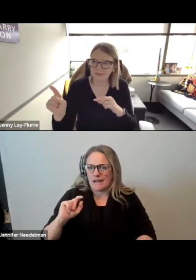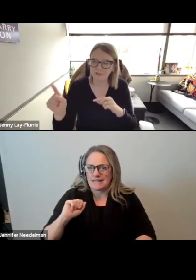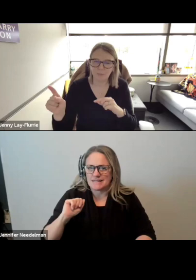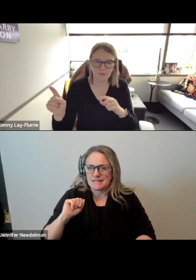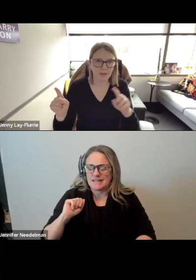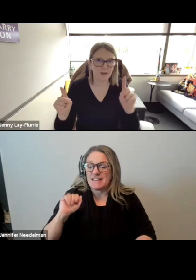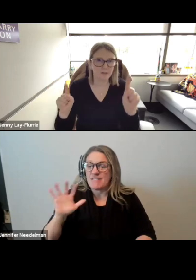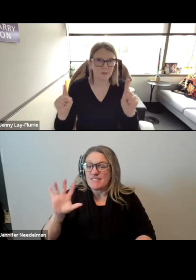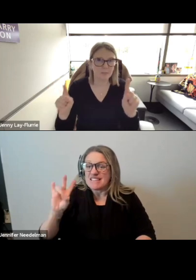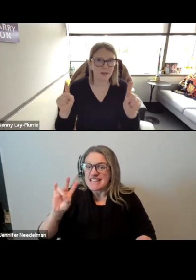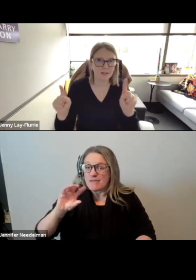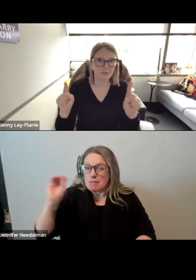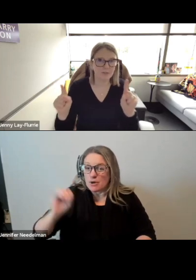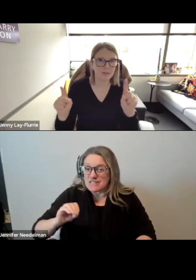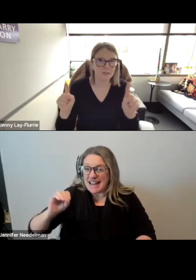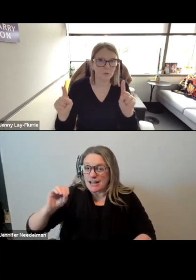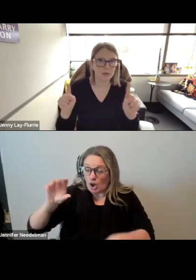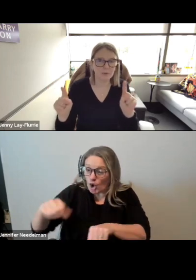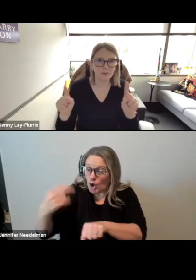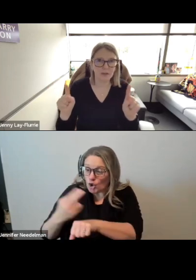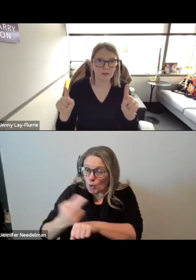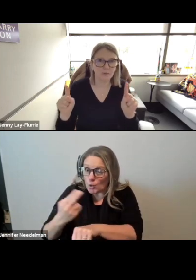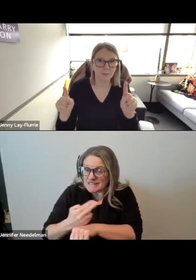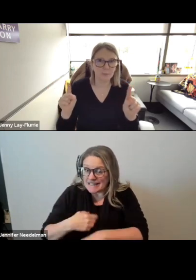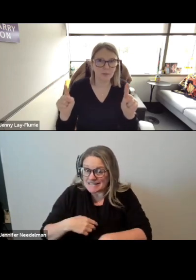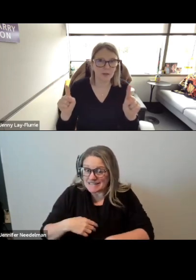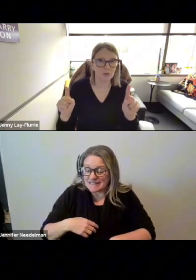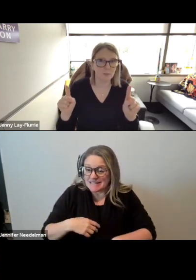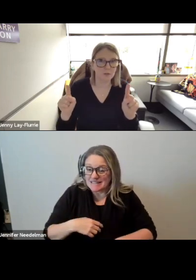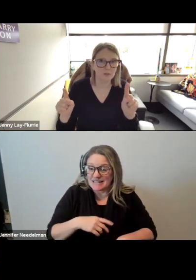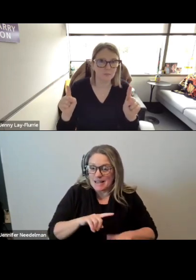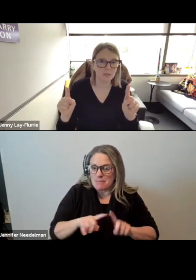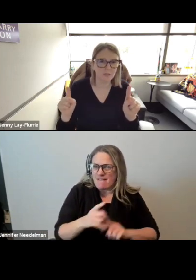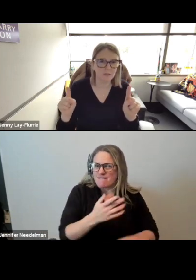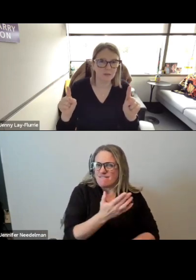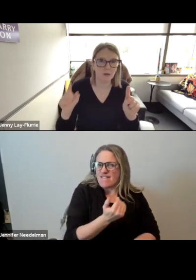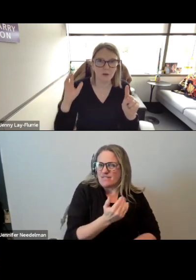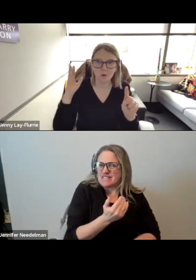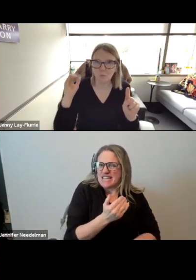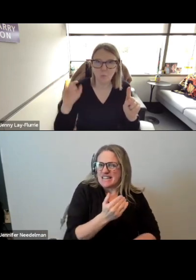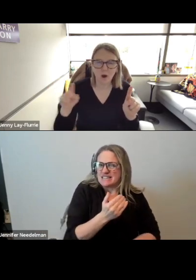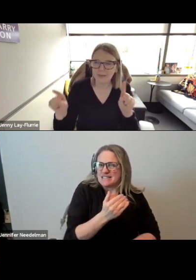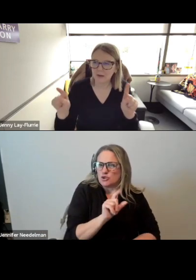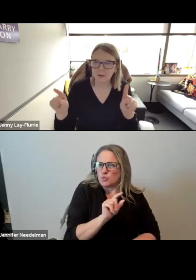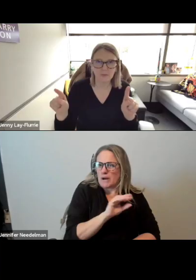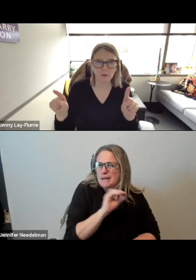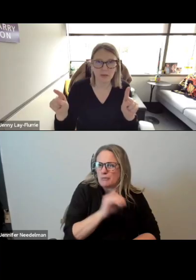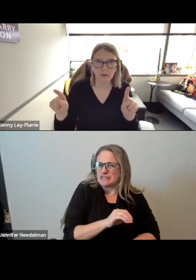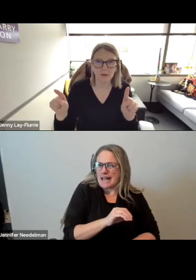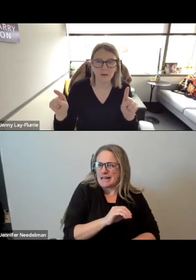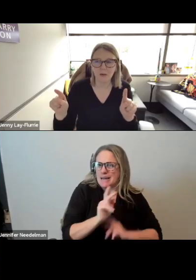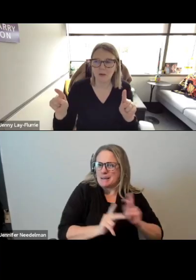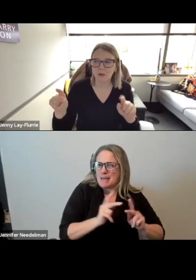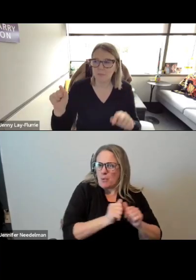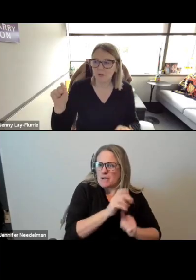57% as compared to 15 to 20% of the population with disabilities. Why that number so big?